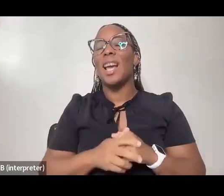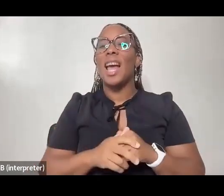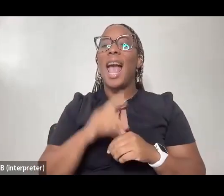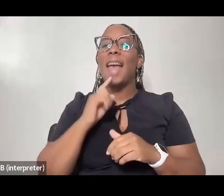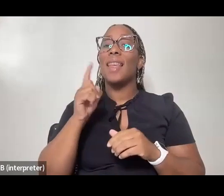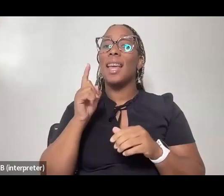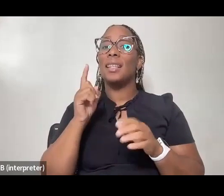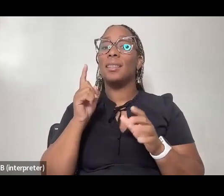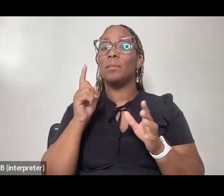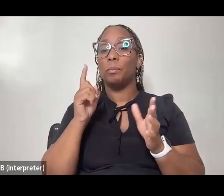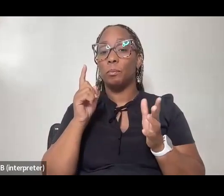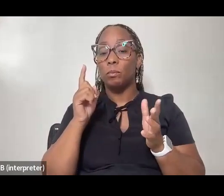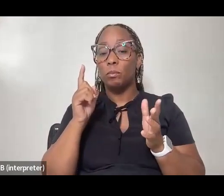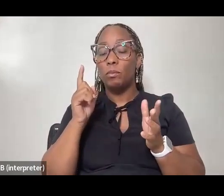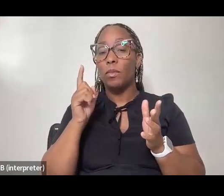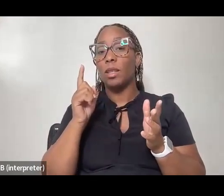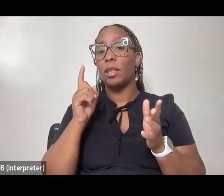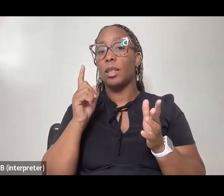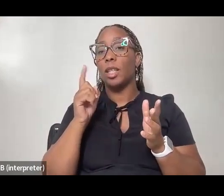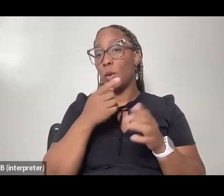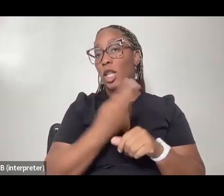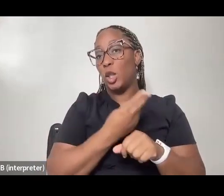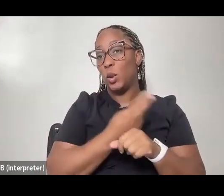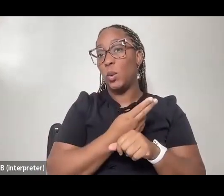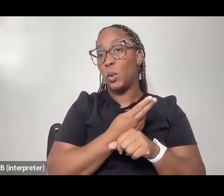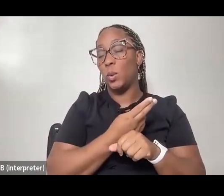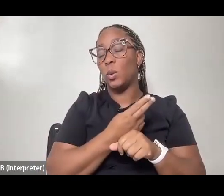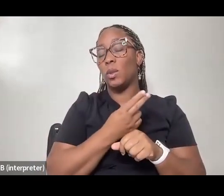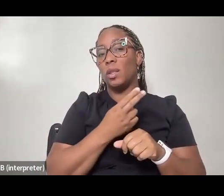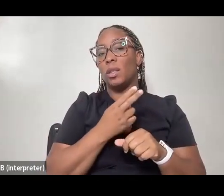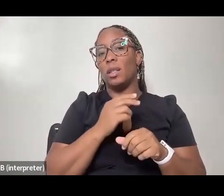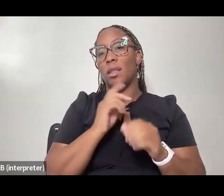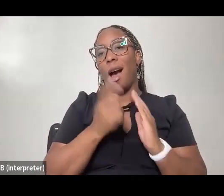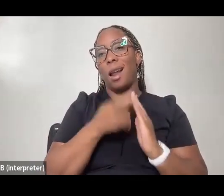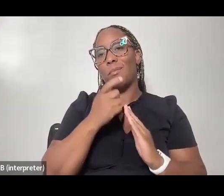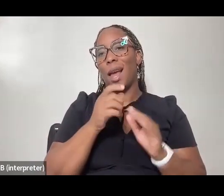can follow back on automatic captioning. But of course, cleaning up the captions after the fact is going